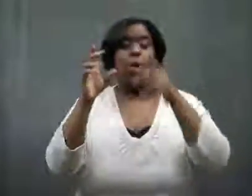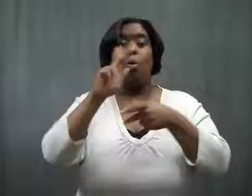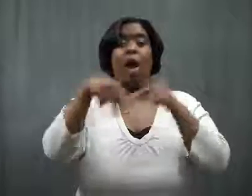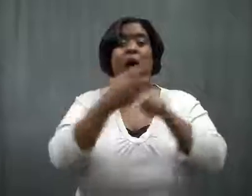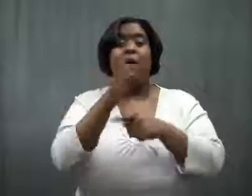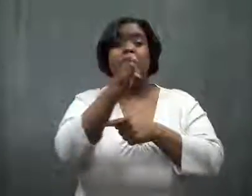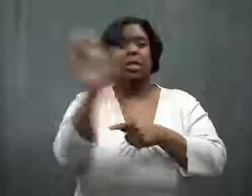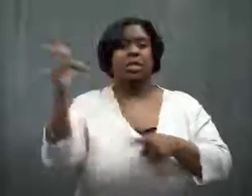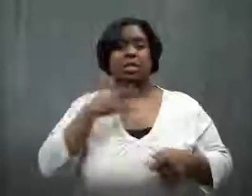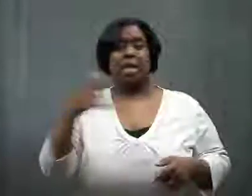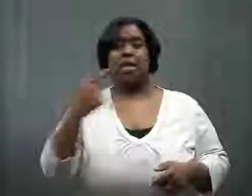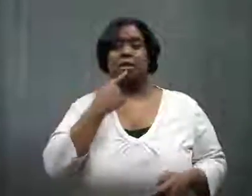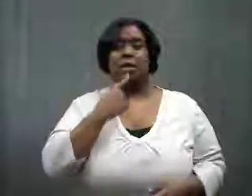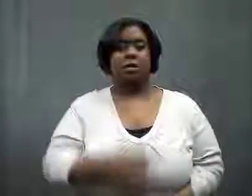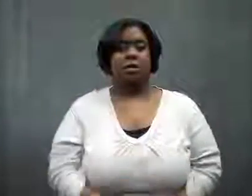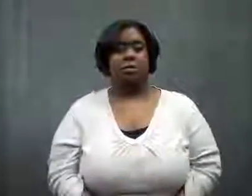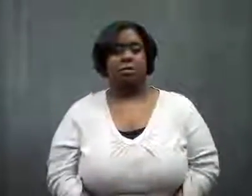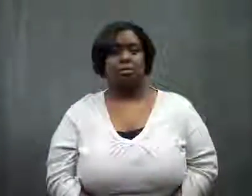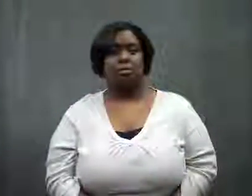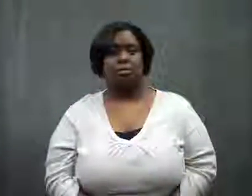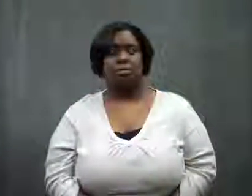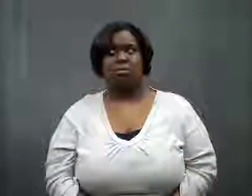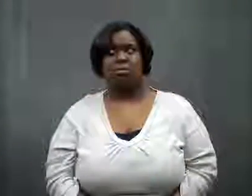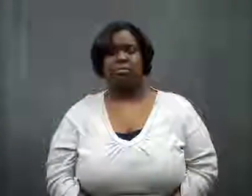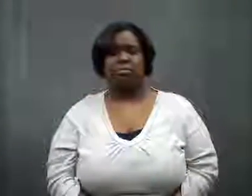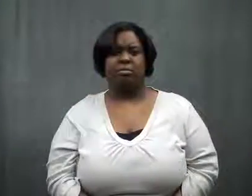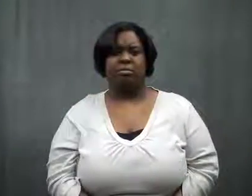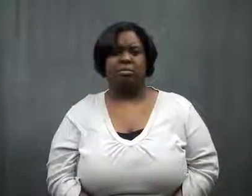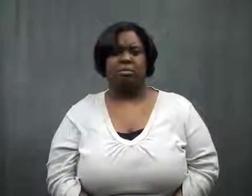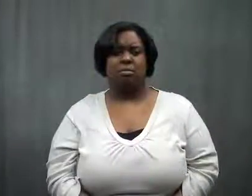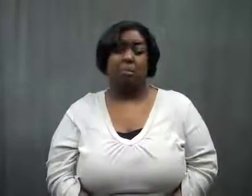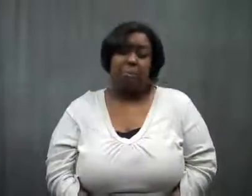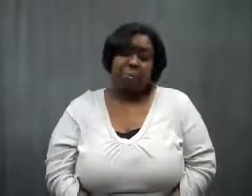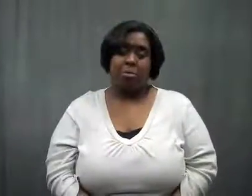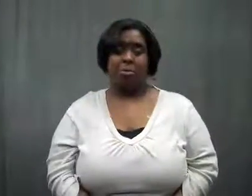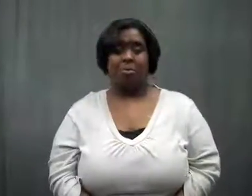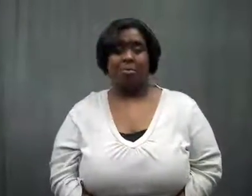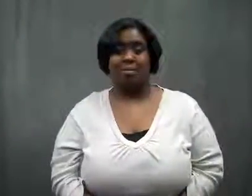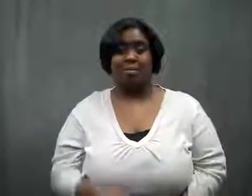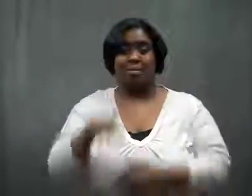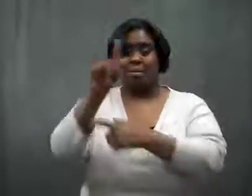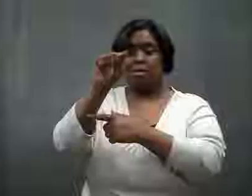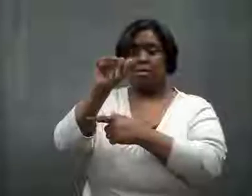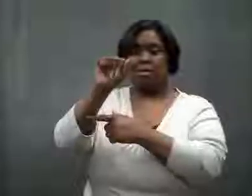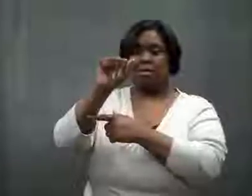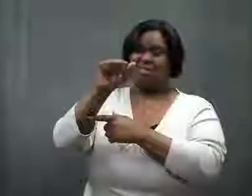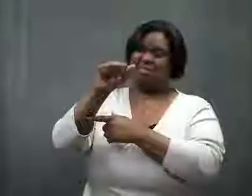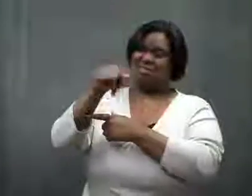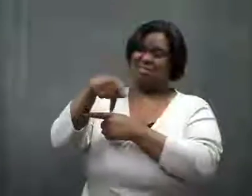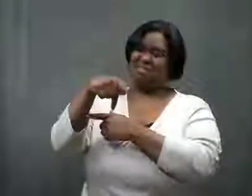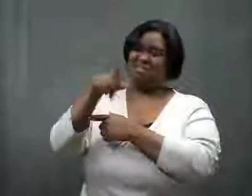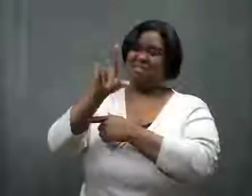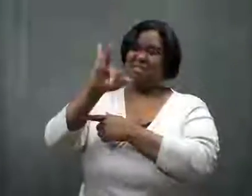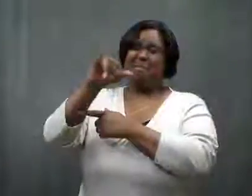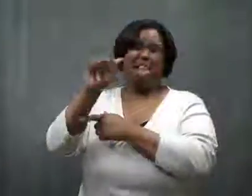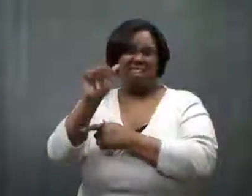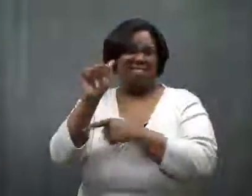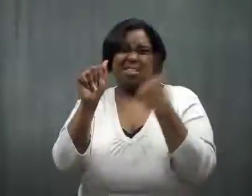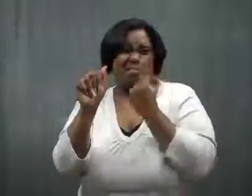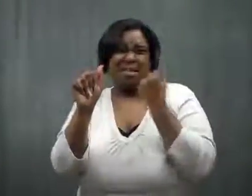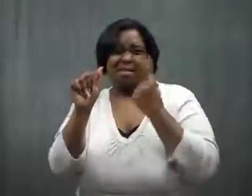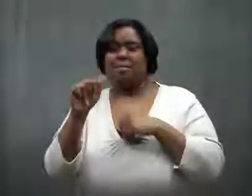For tilapia fish, however you spell it, he did this.